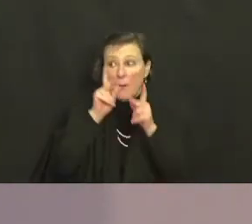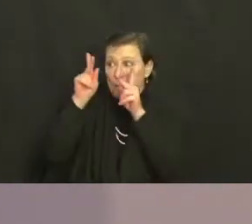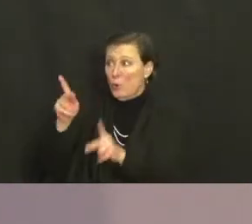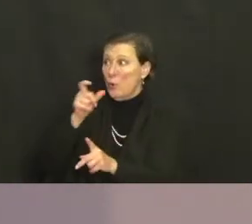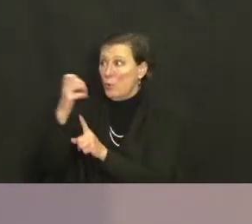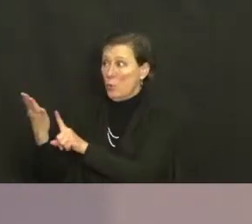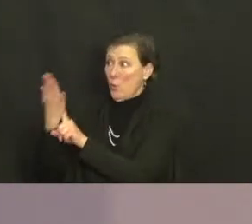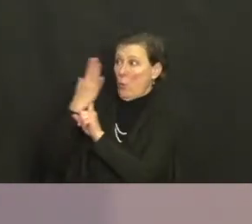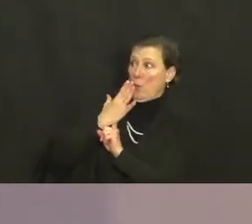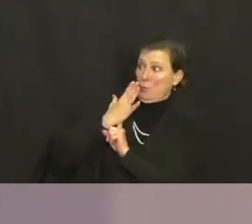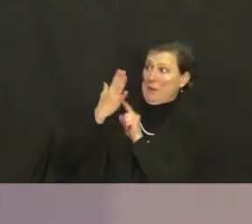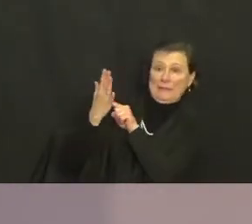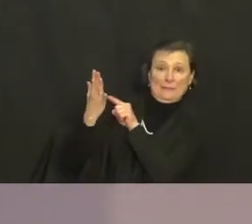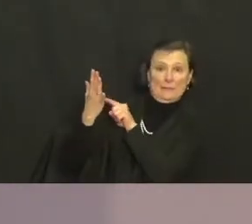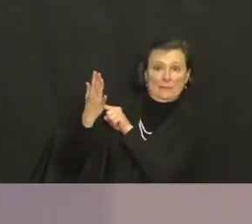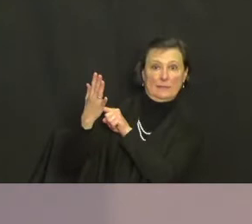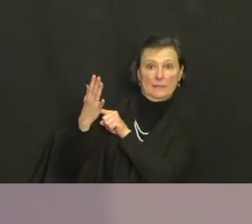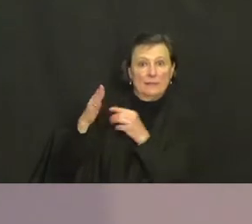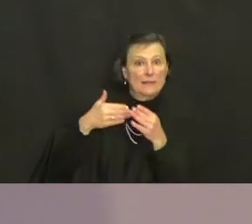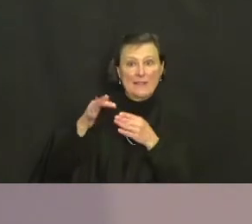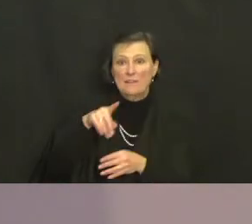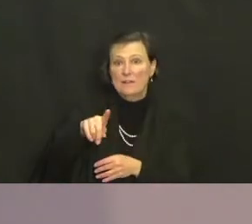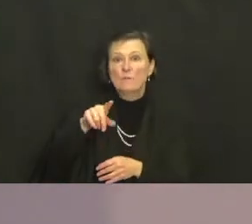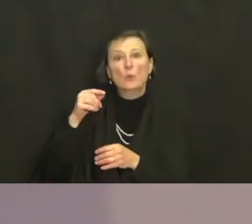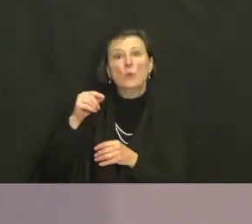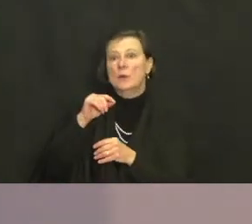non-violently oppose them.